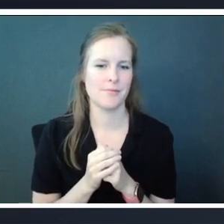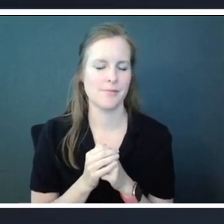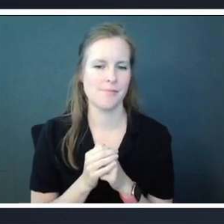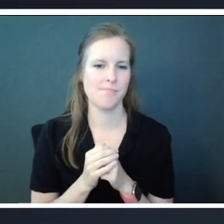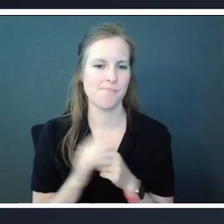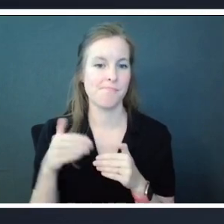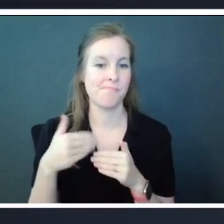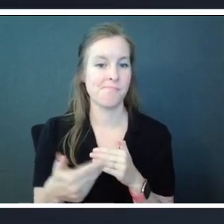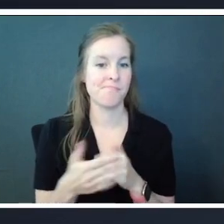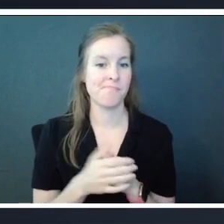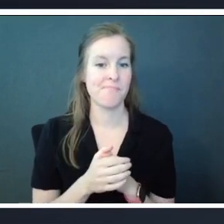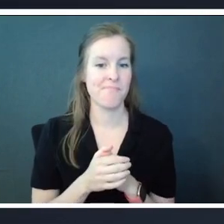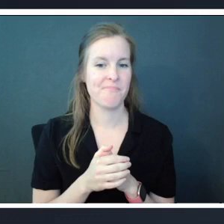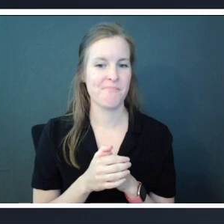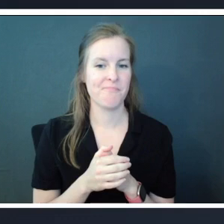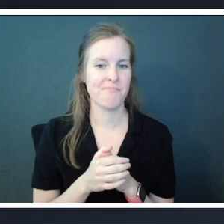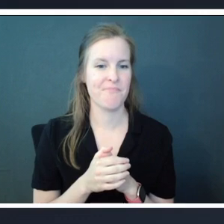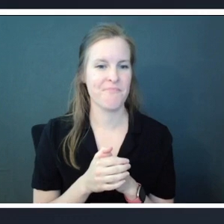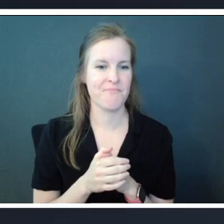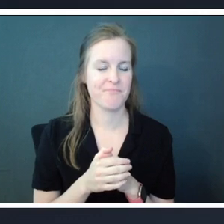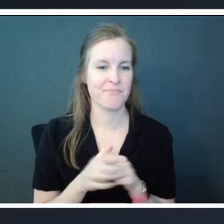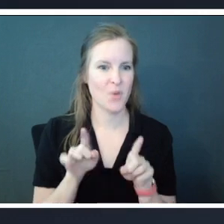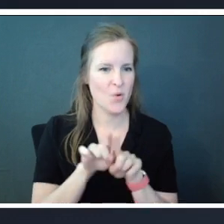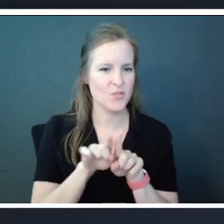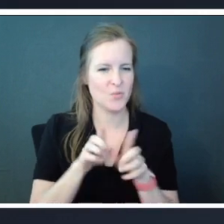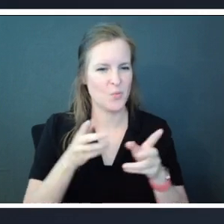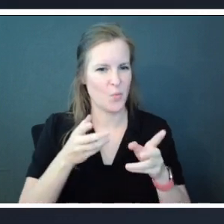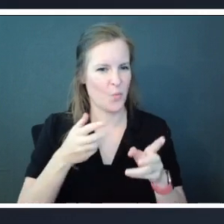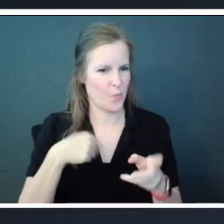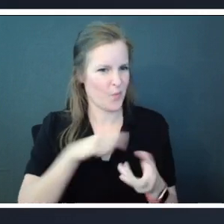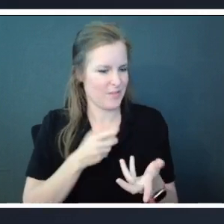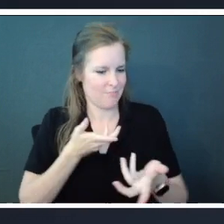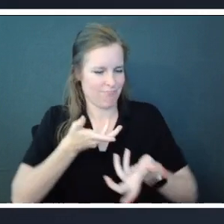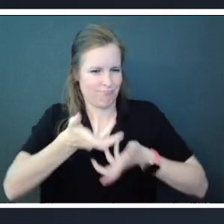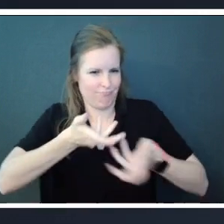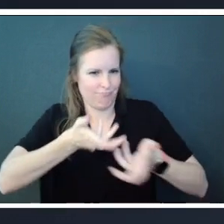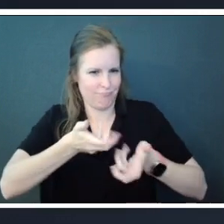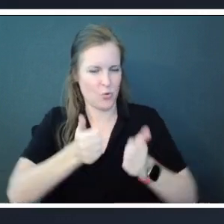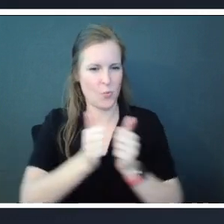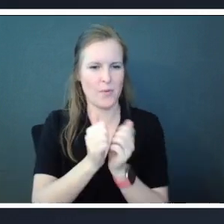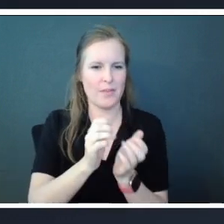And then we're always engaging with your students. So, this is in Zoom webinar format,